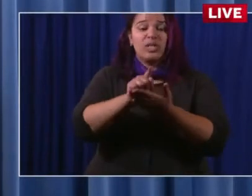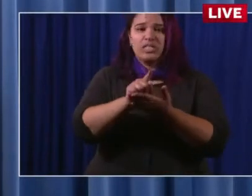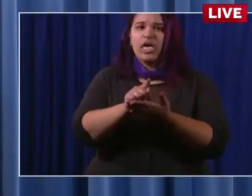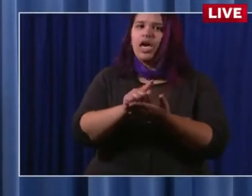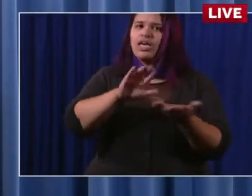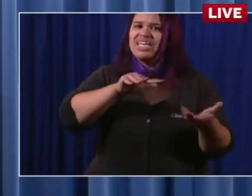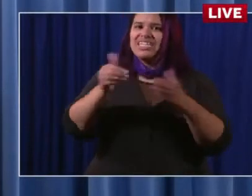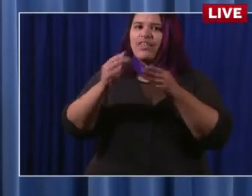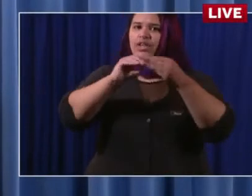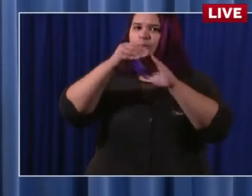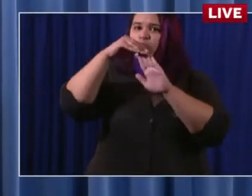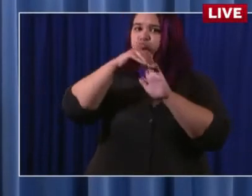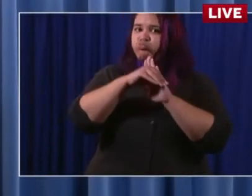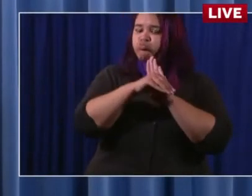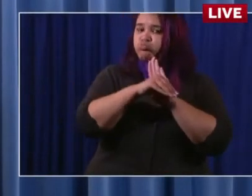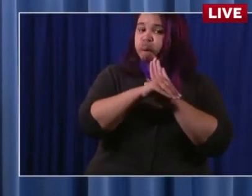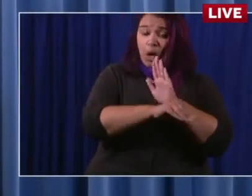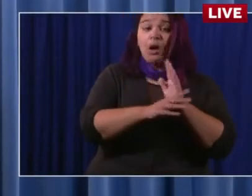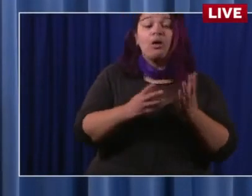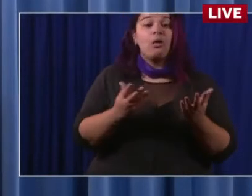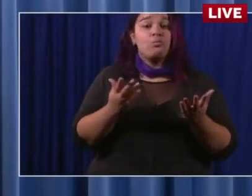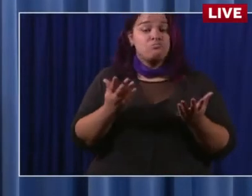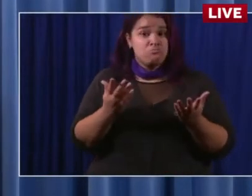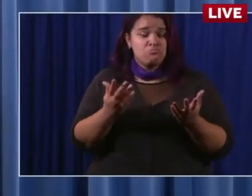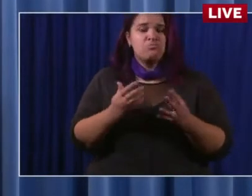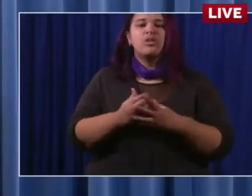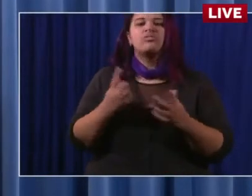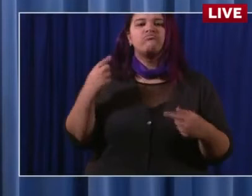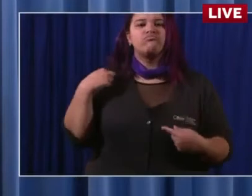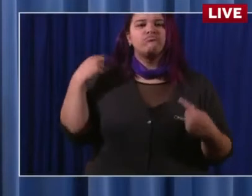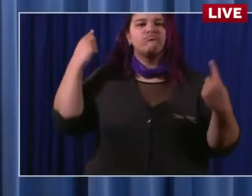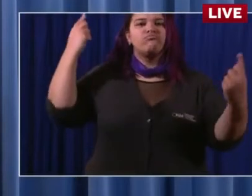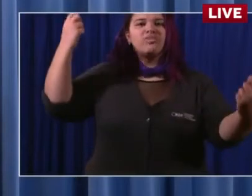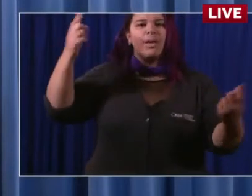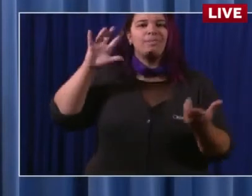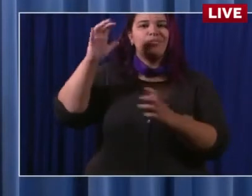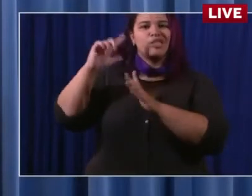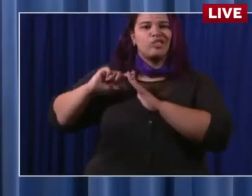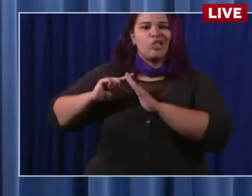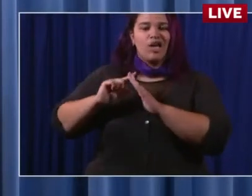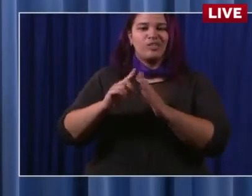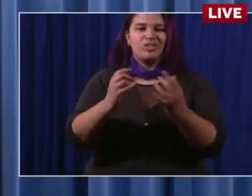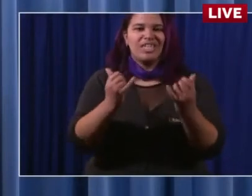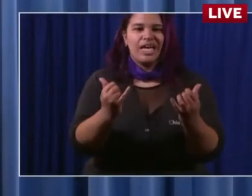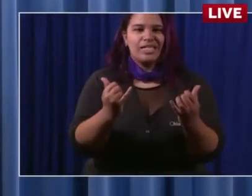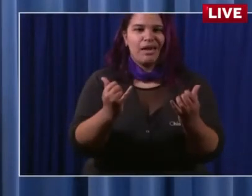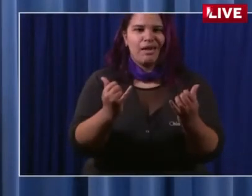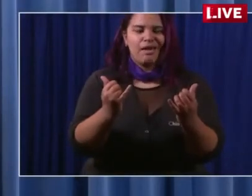CDC ALSO REPORTED THE 10TH STRAIGHT WEEK OF DECLINING DEATHS, INDICATING THAT COVID MAY GO BELOW THE EPIDEMIC THRESHOLD.